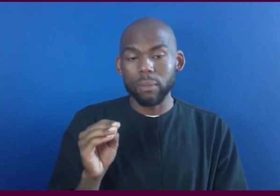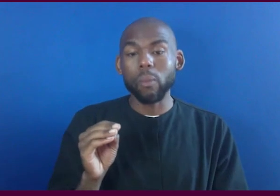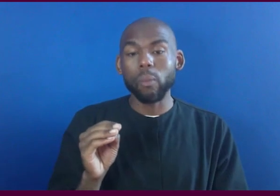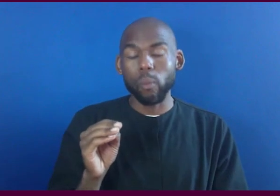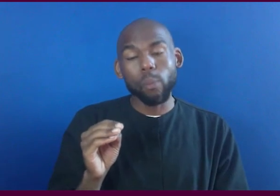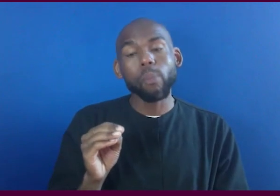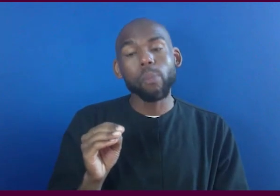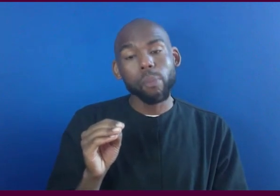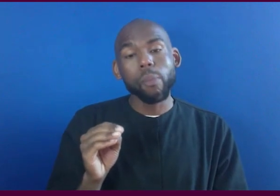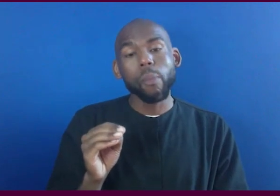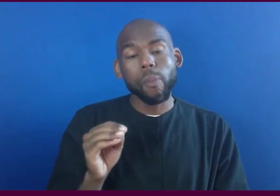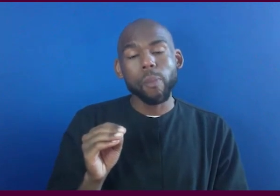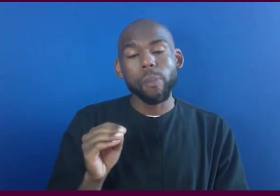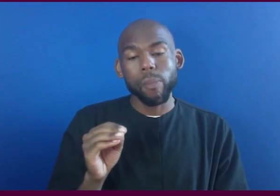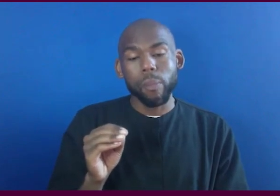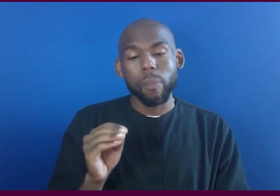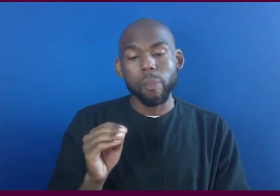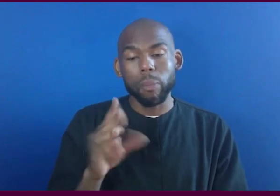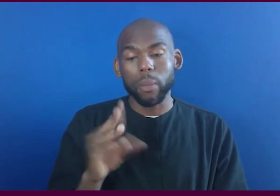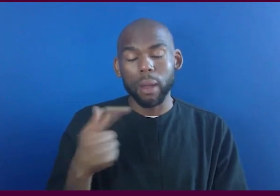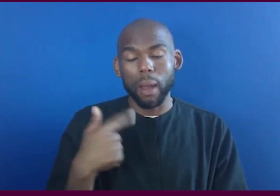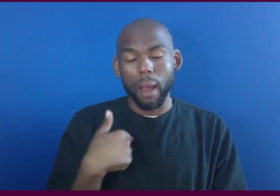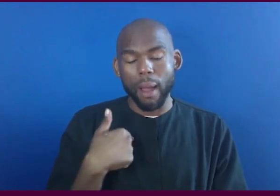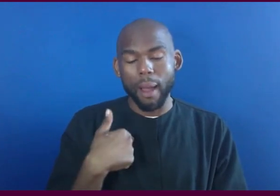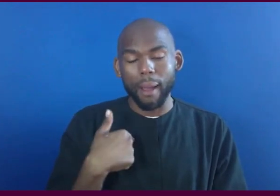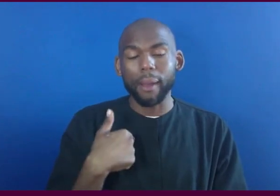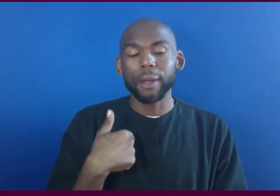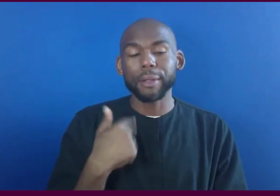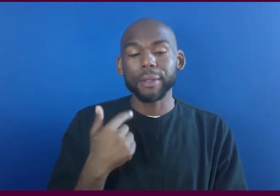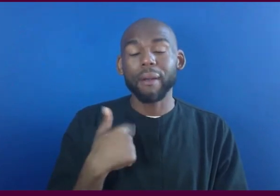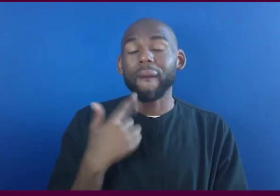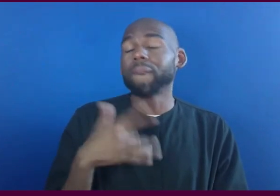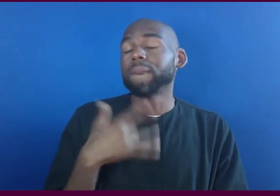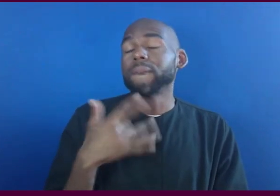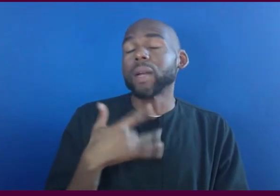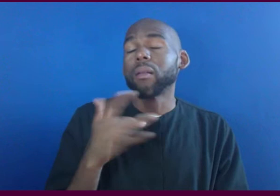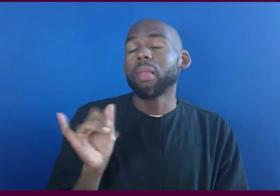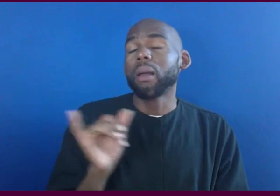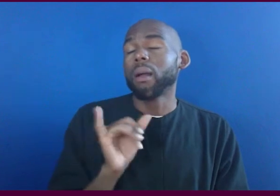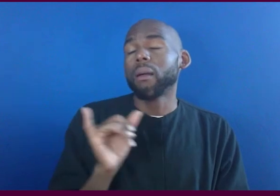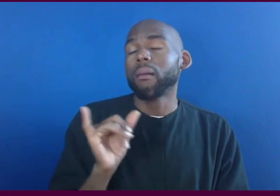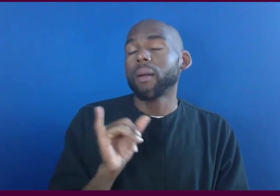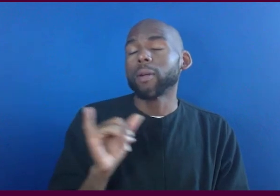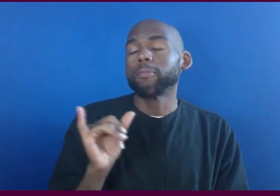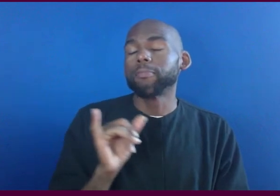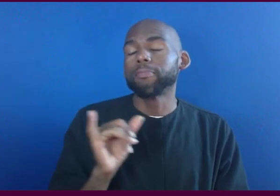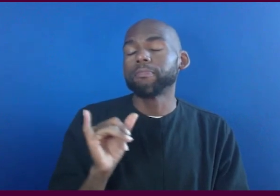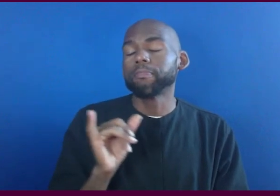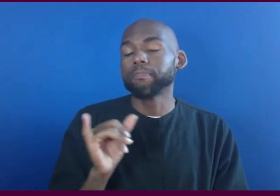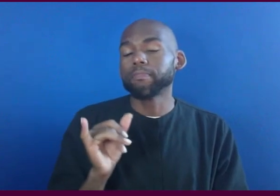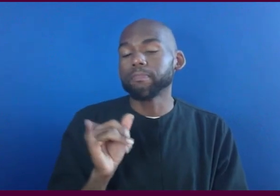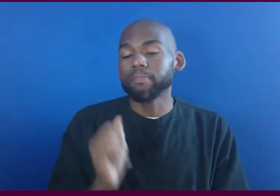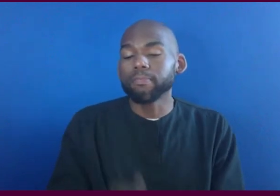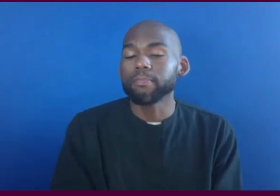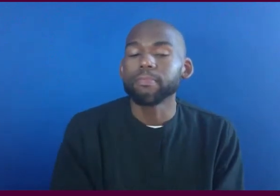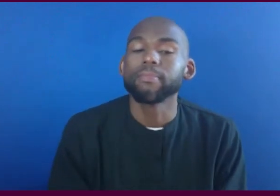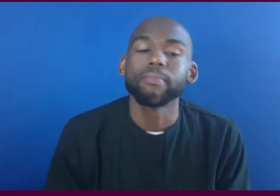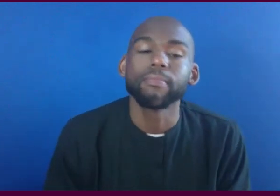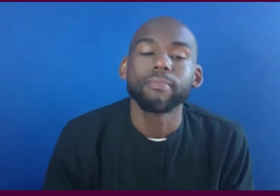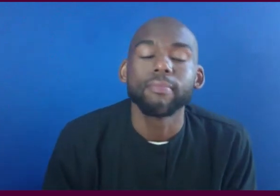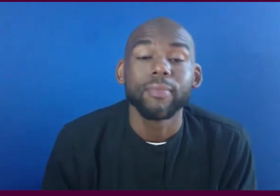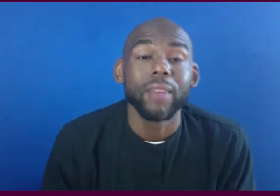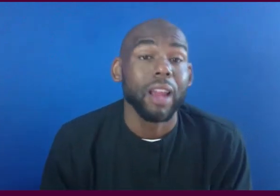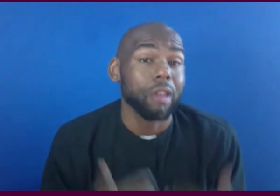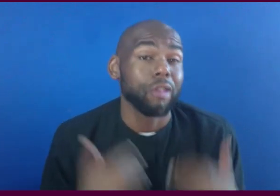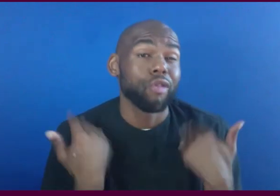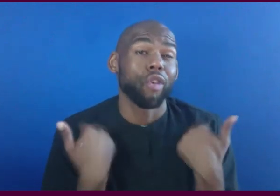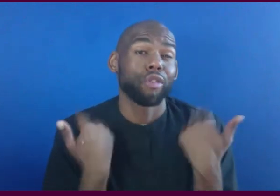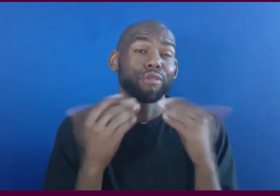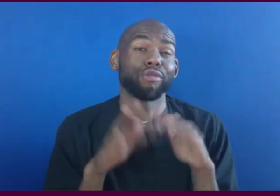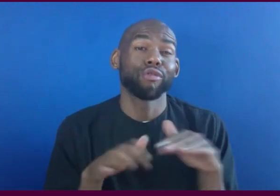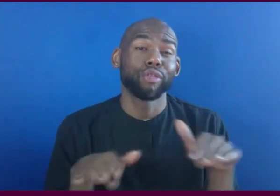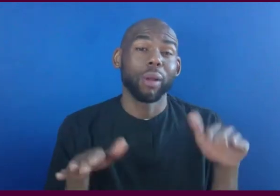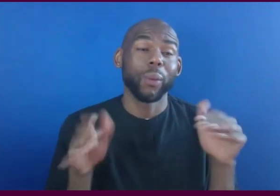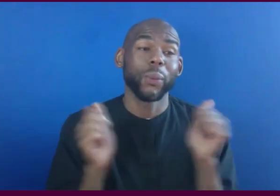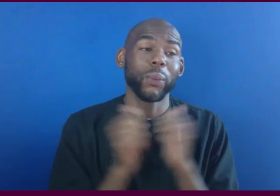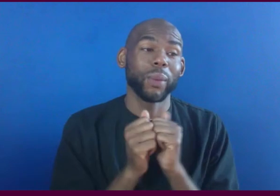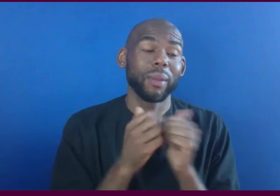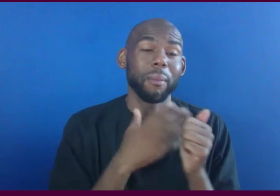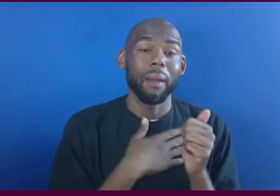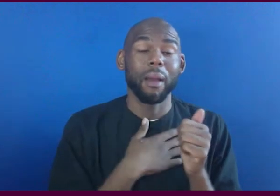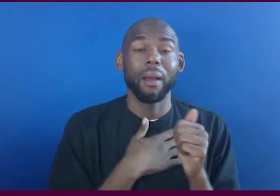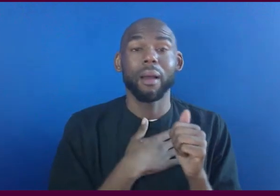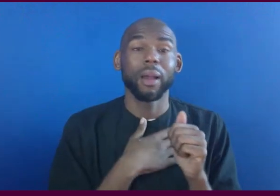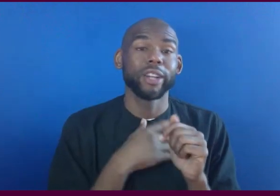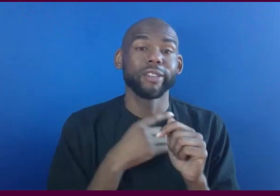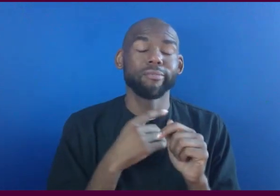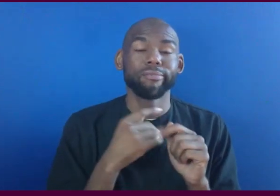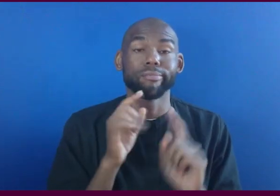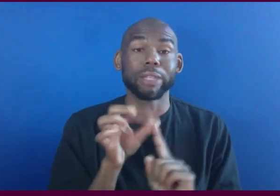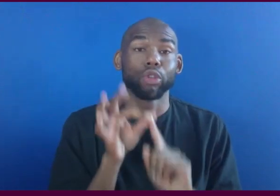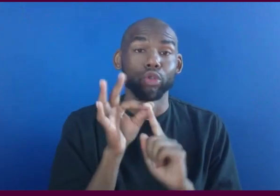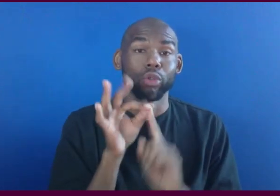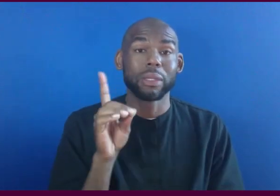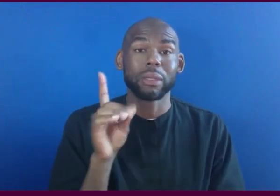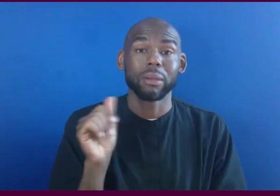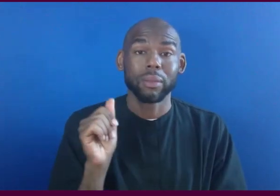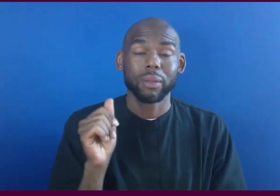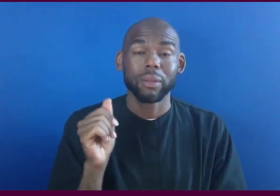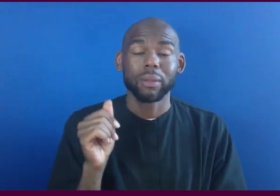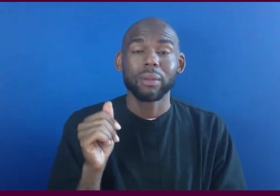And I feel like as a young child with my particular disability...